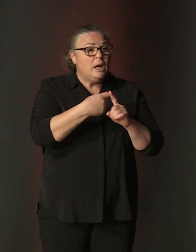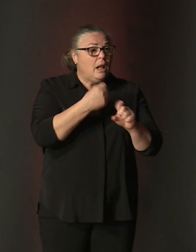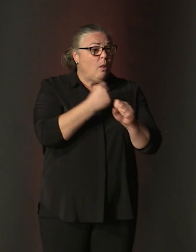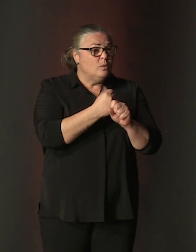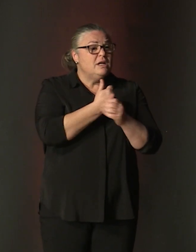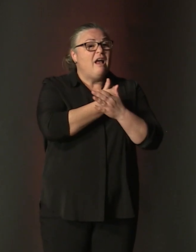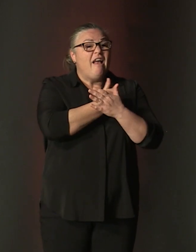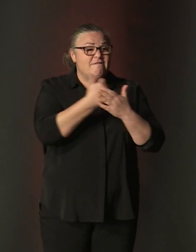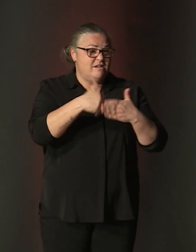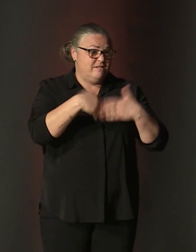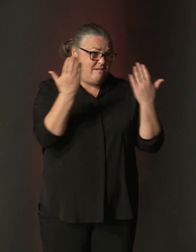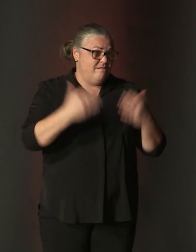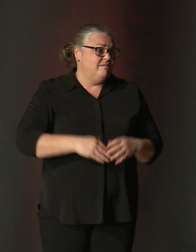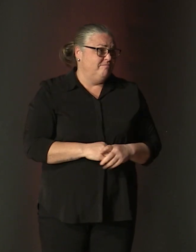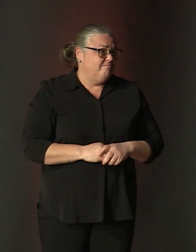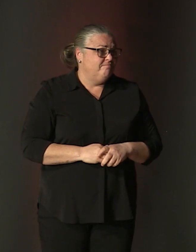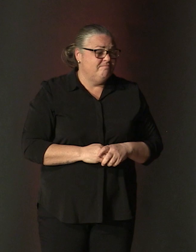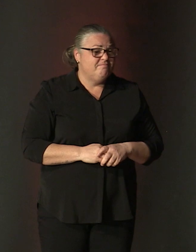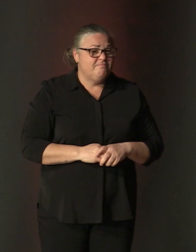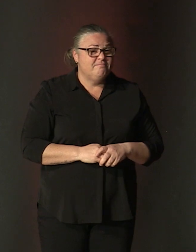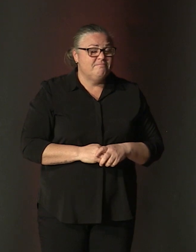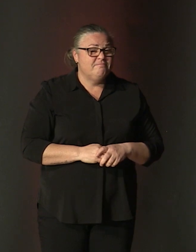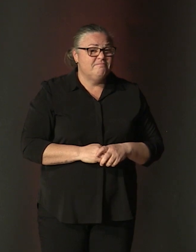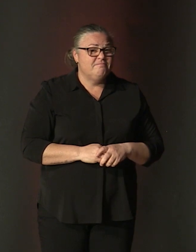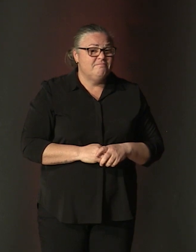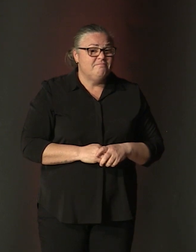So what can we do to solve this plastic waste crisis?